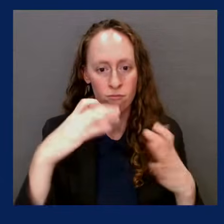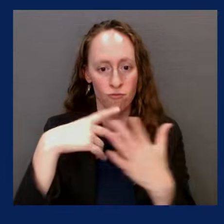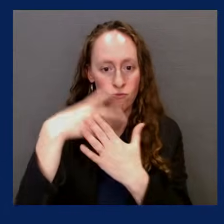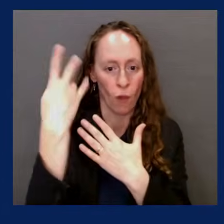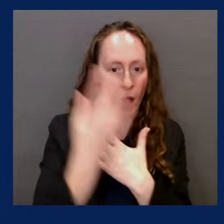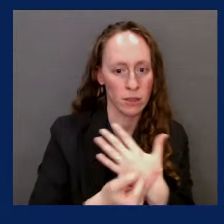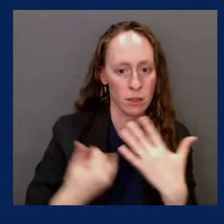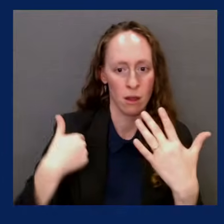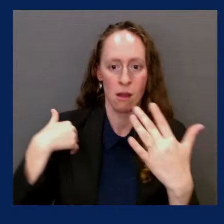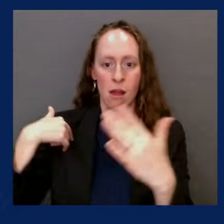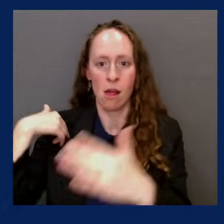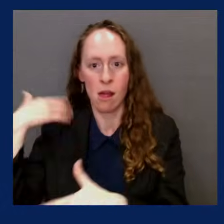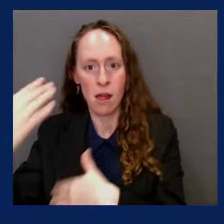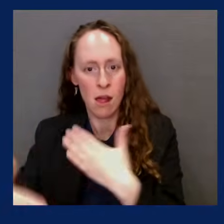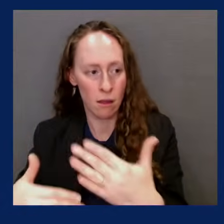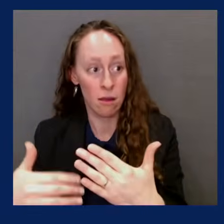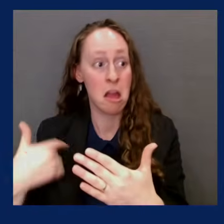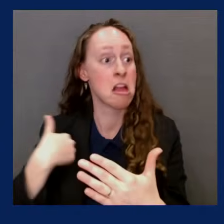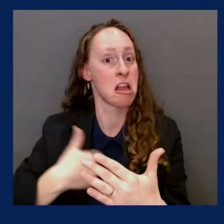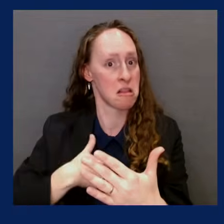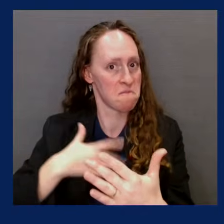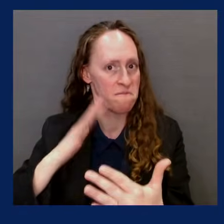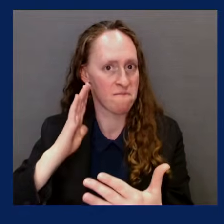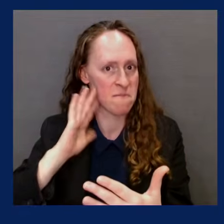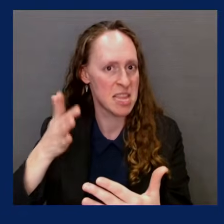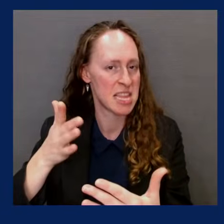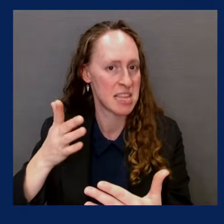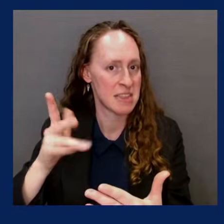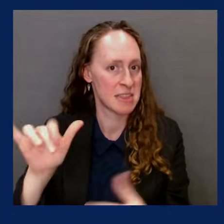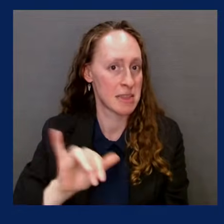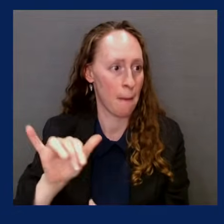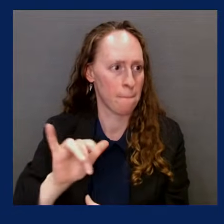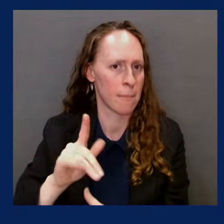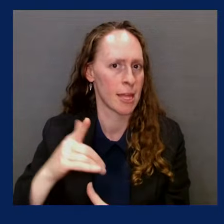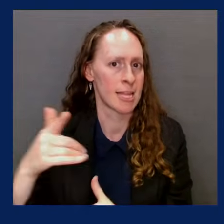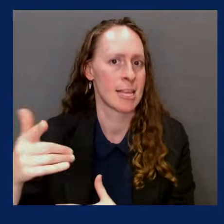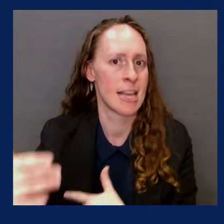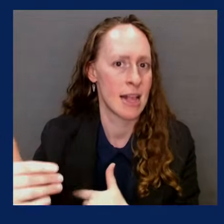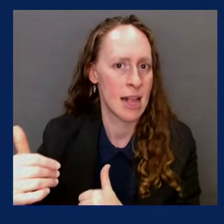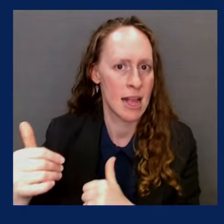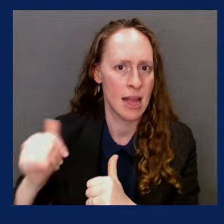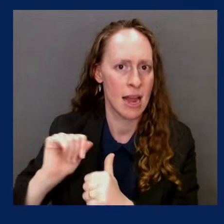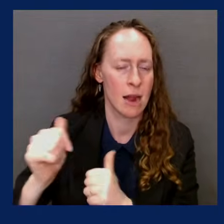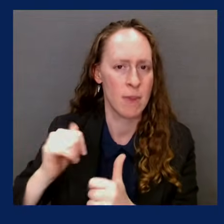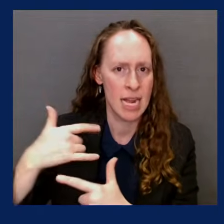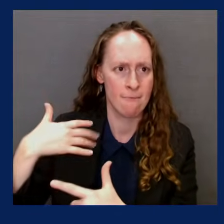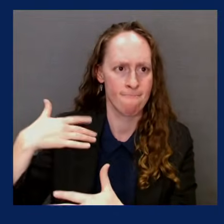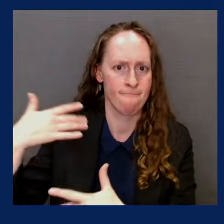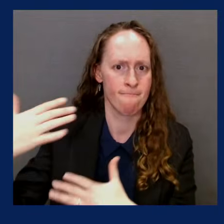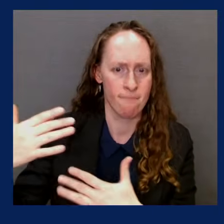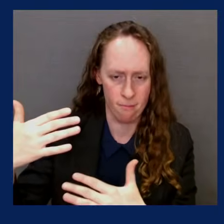and a noose for most of the people that signed on. We are working with our G7 partners to provide infrastructure